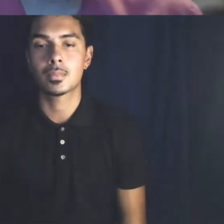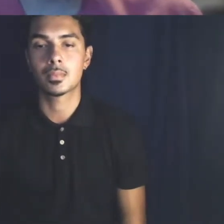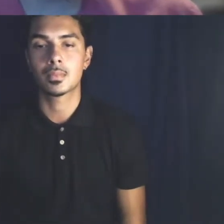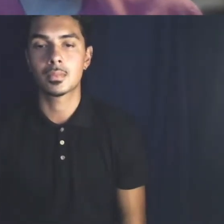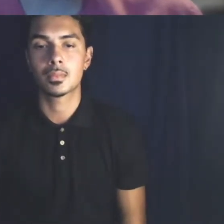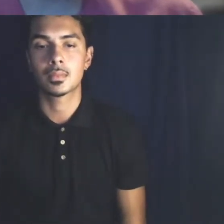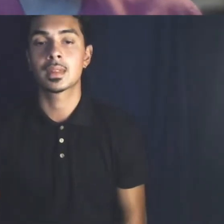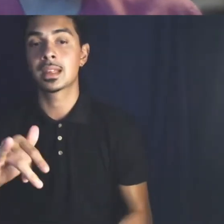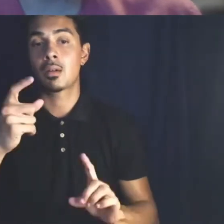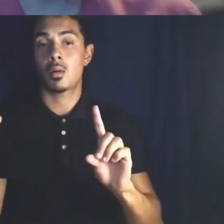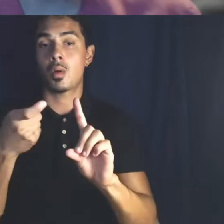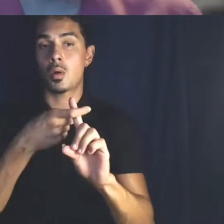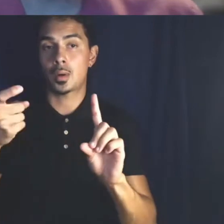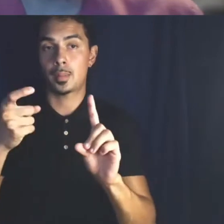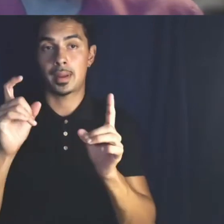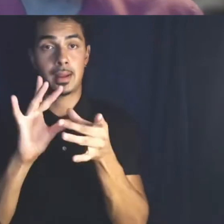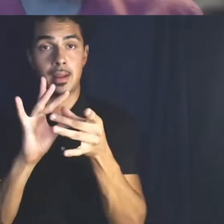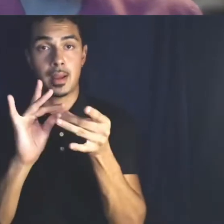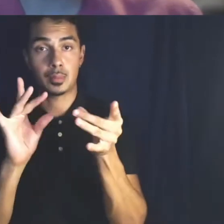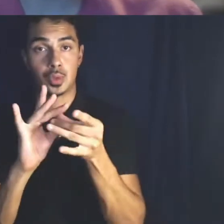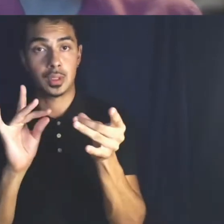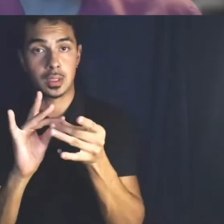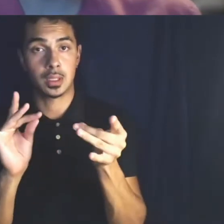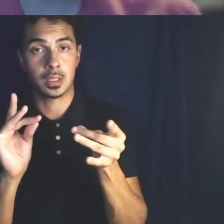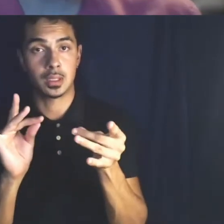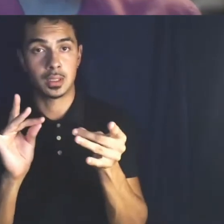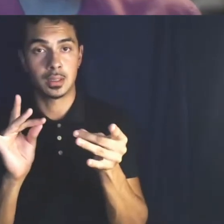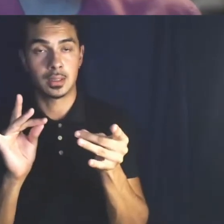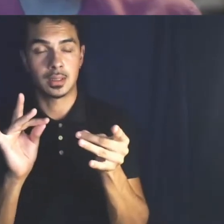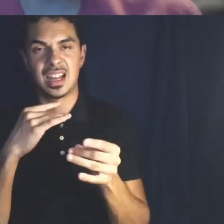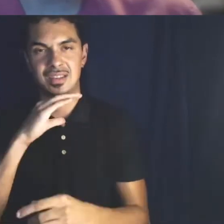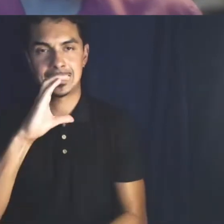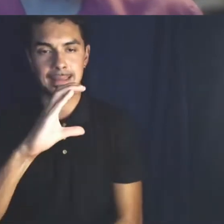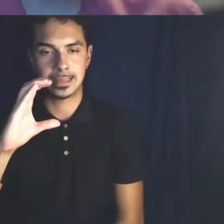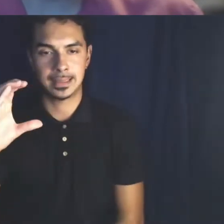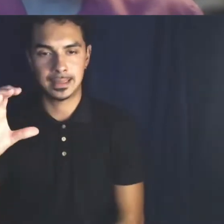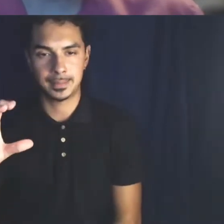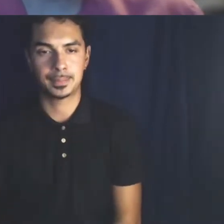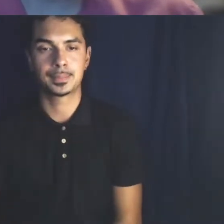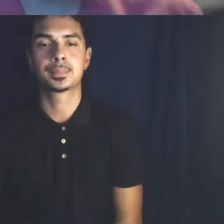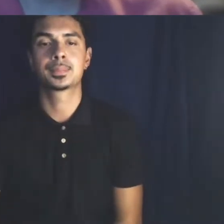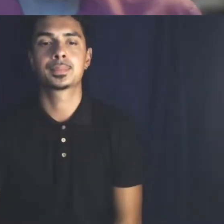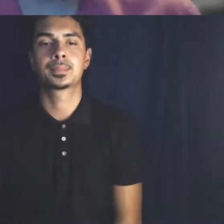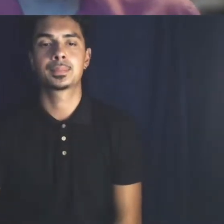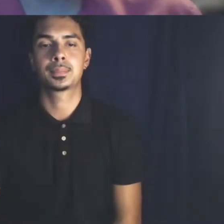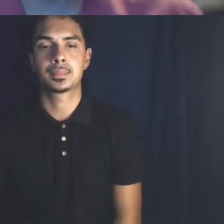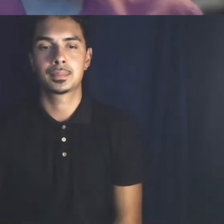So they're not always super accurate, but it's helpful for some folks to have those captions on.